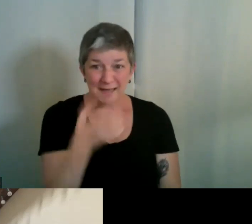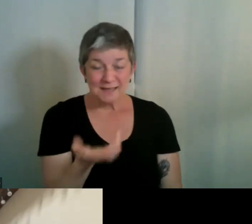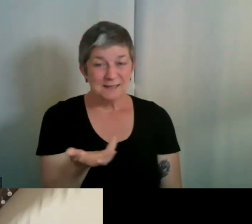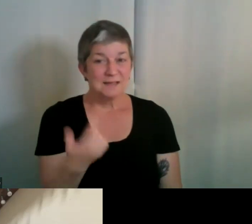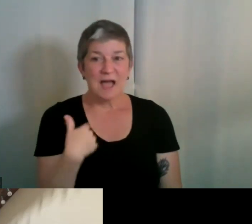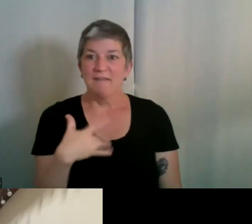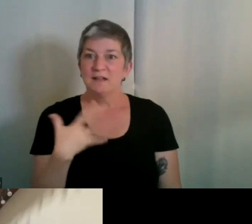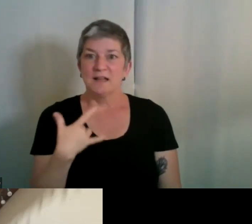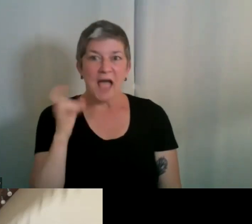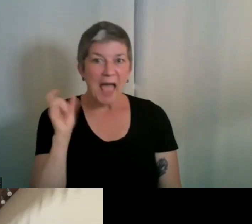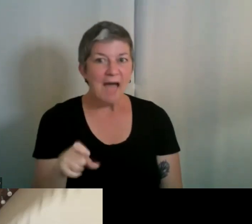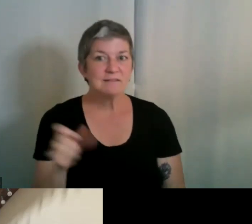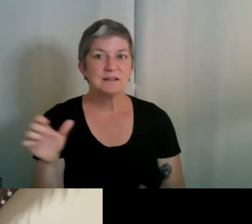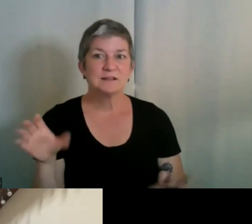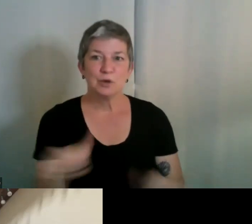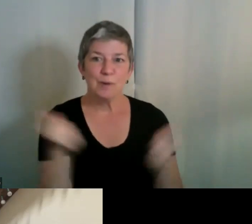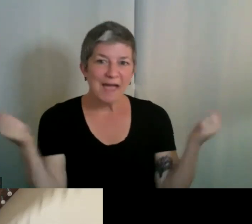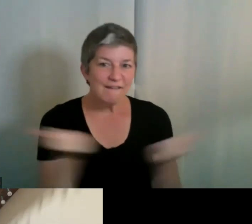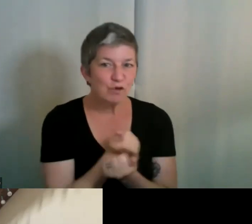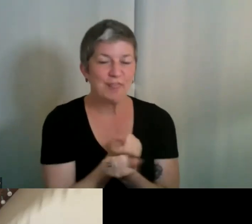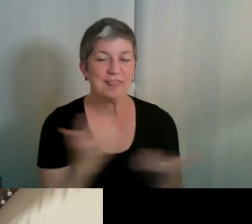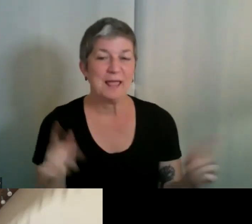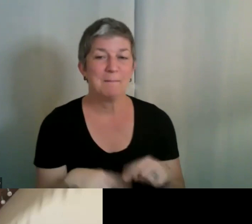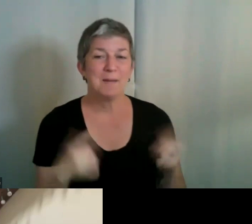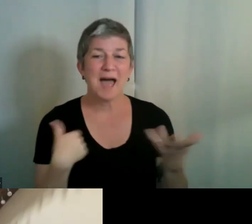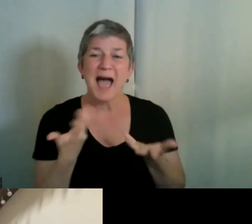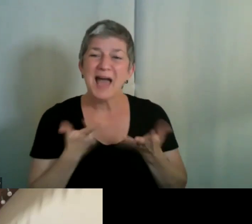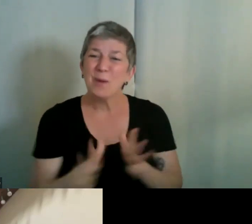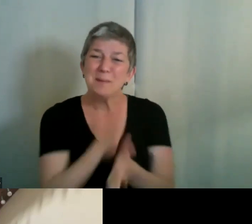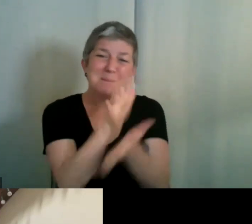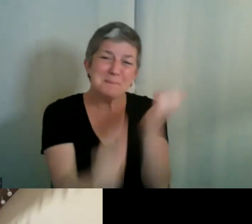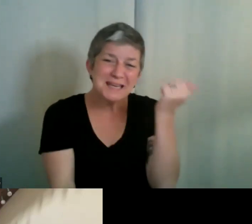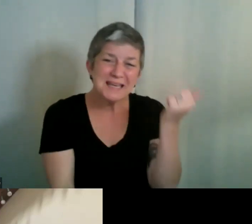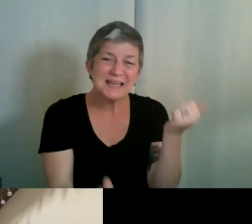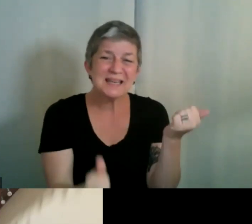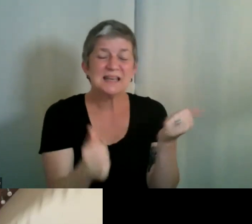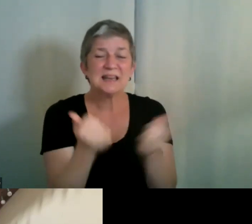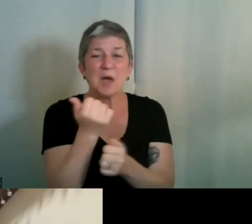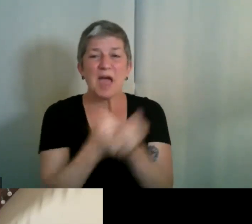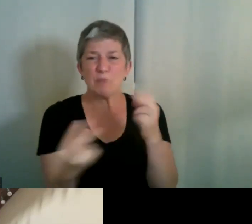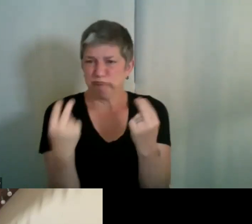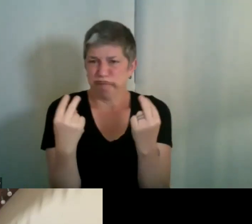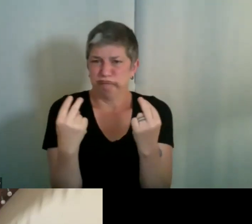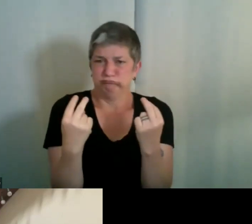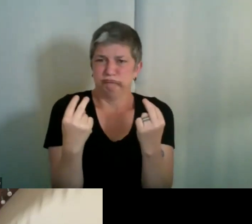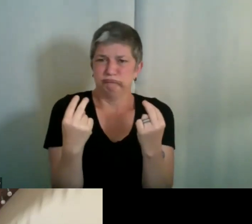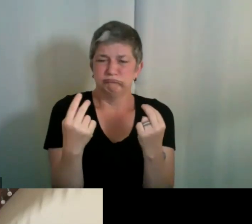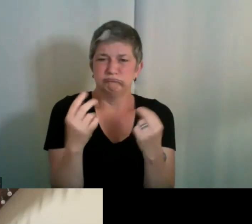have to do any and everything. But you don't want to be that mean person and everyone looks at you like you're just the be.